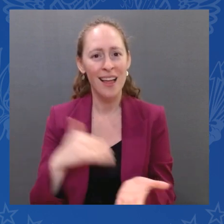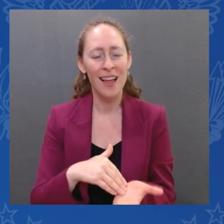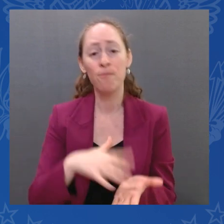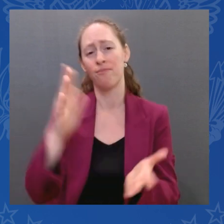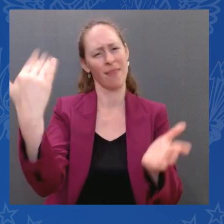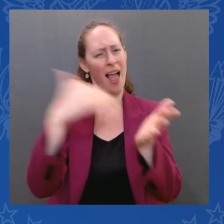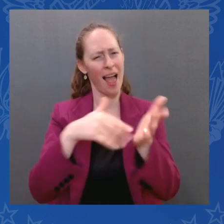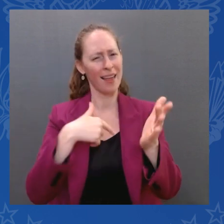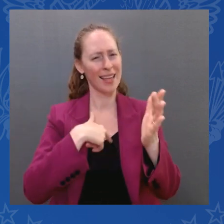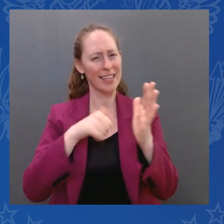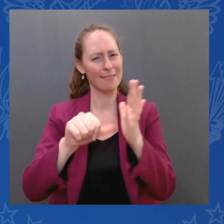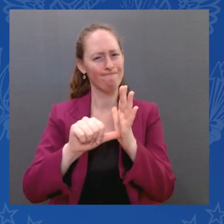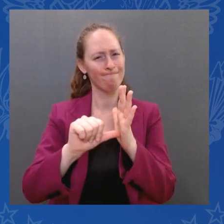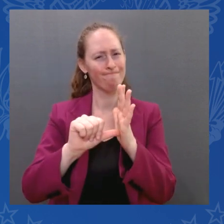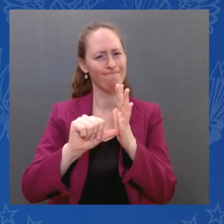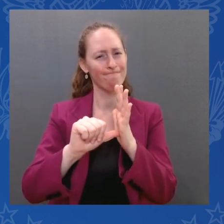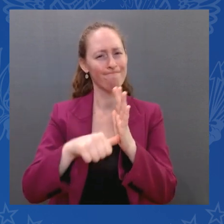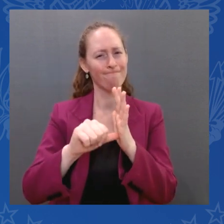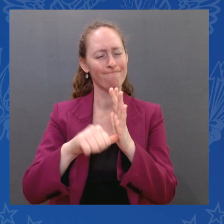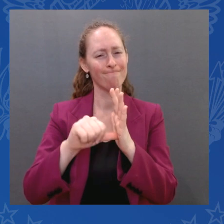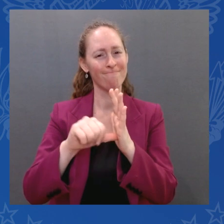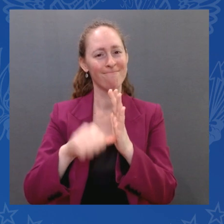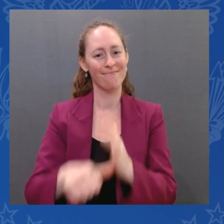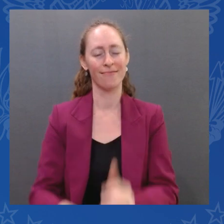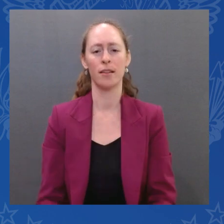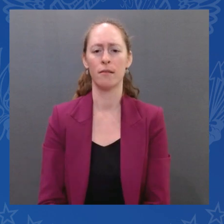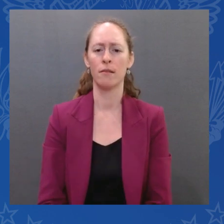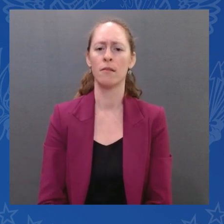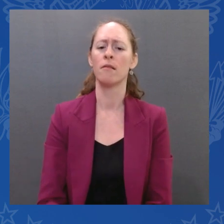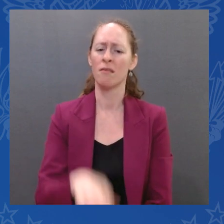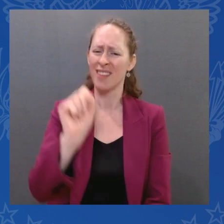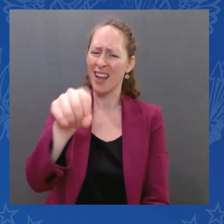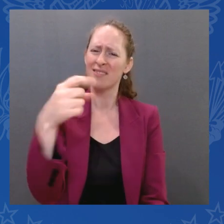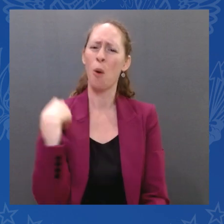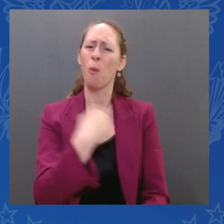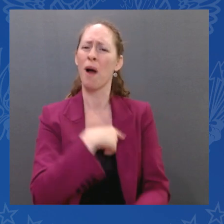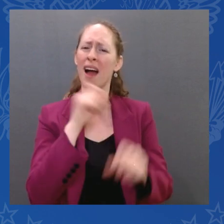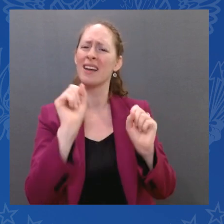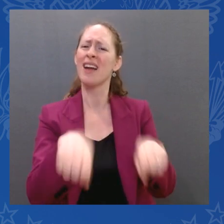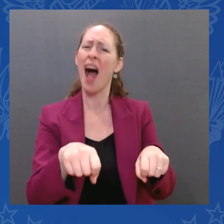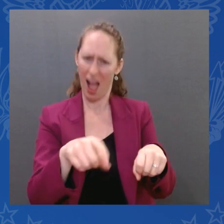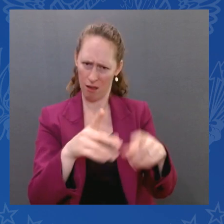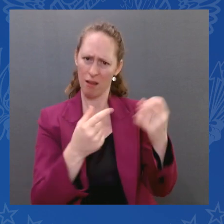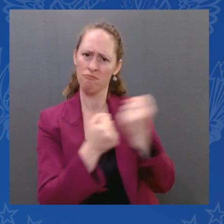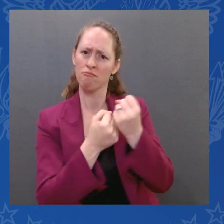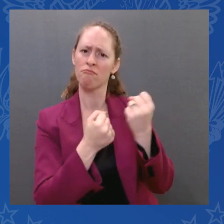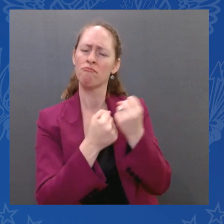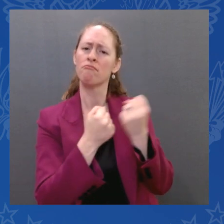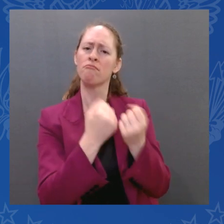I've known every single Prime Minister and it's been an honor, formed strong working relationships with each of them.